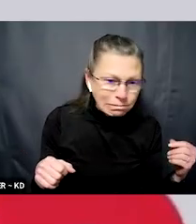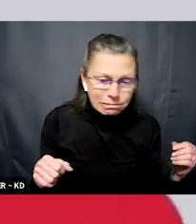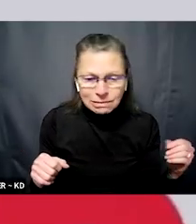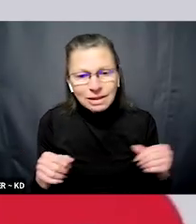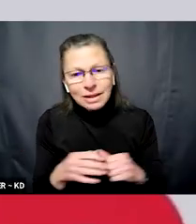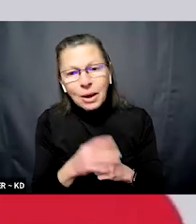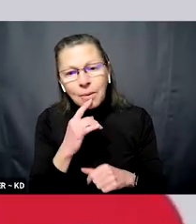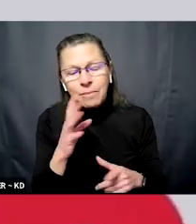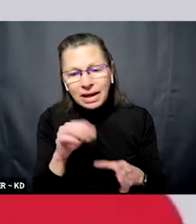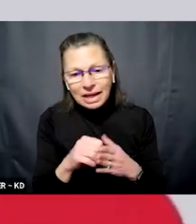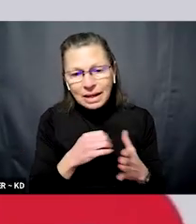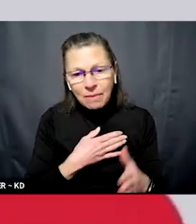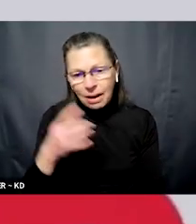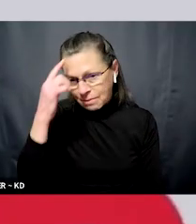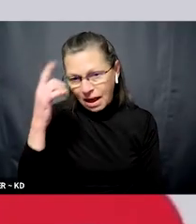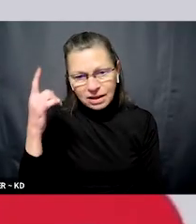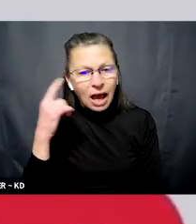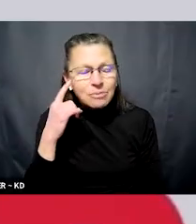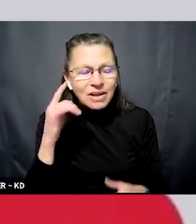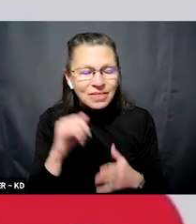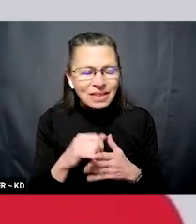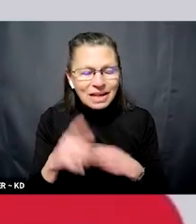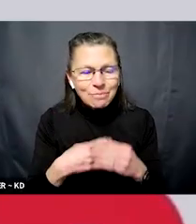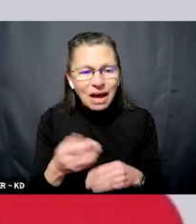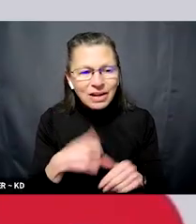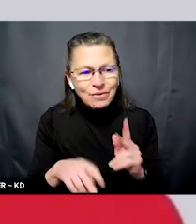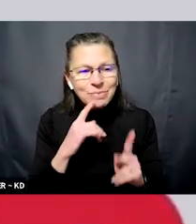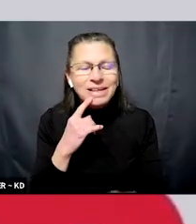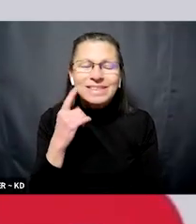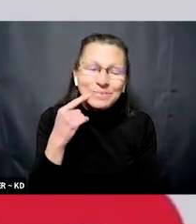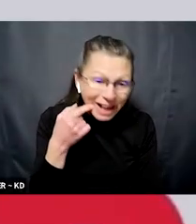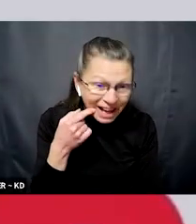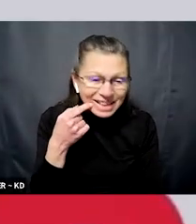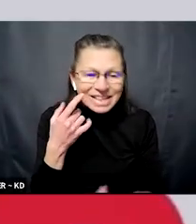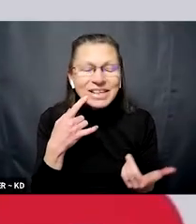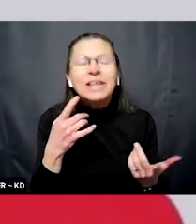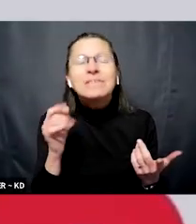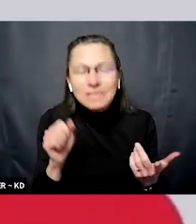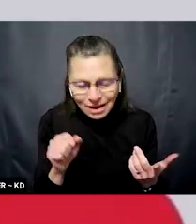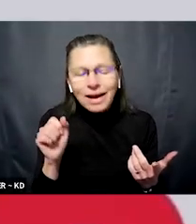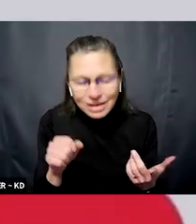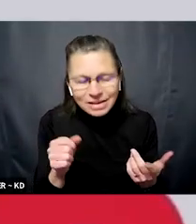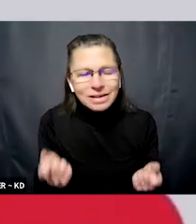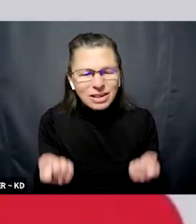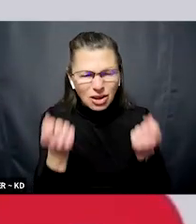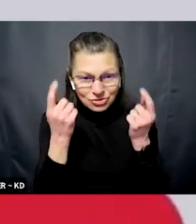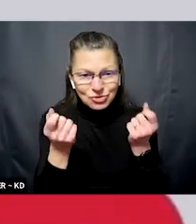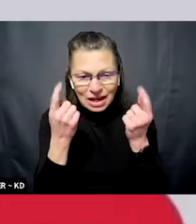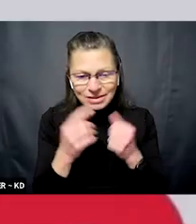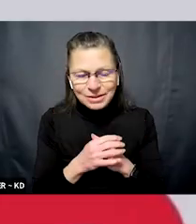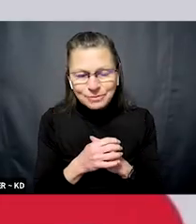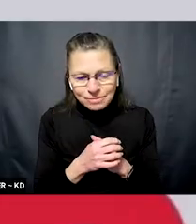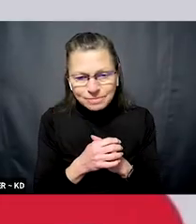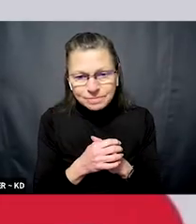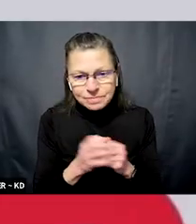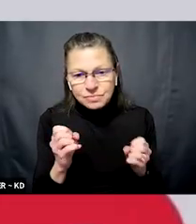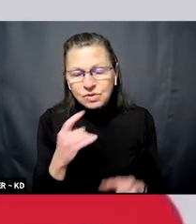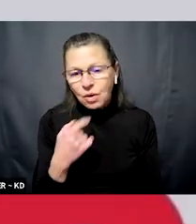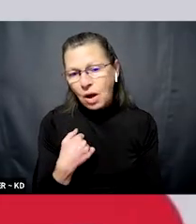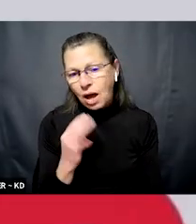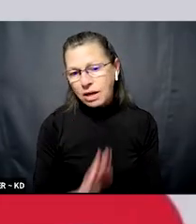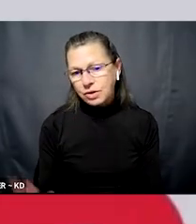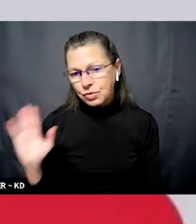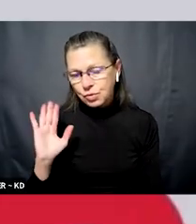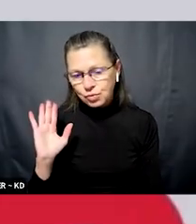going to think of everybody smiling and nodding and getting me. And so, I used to be the program